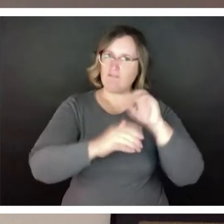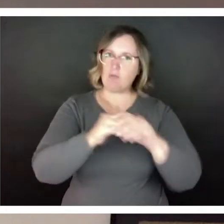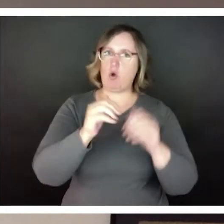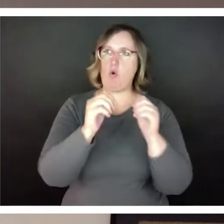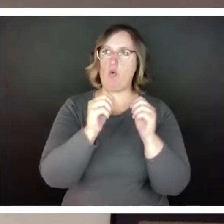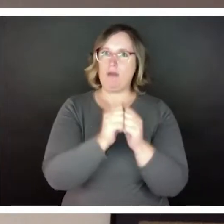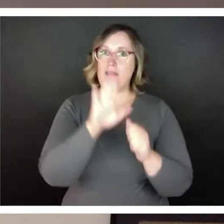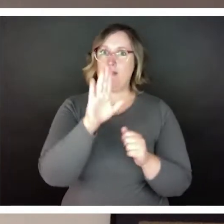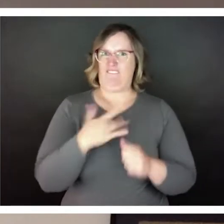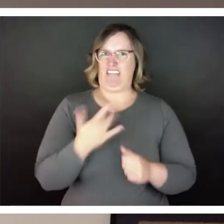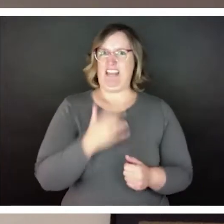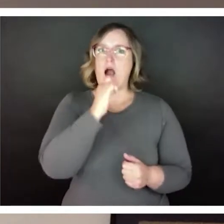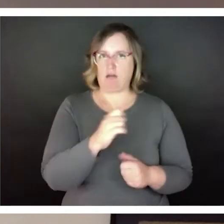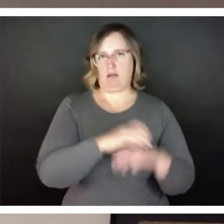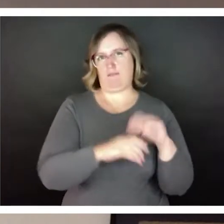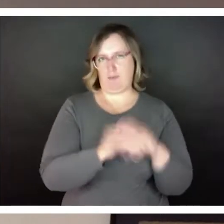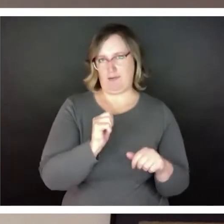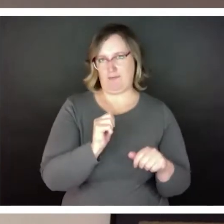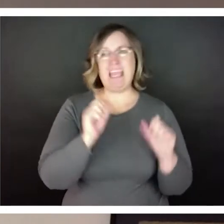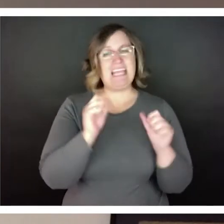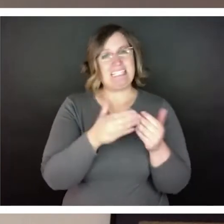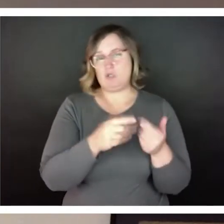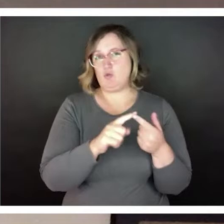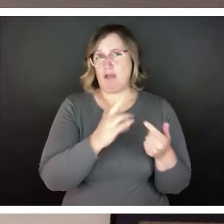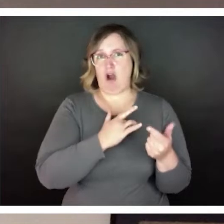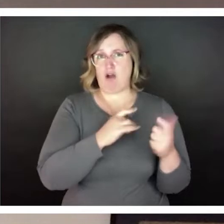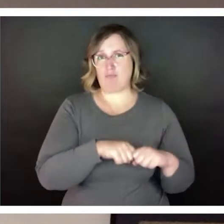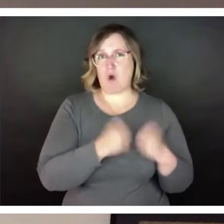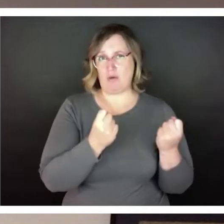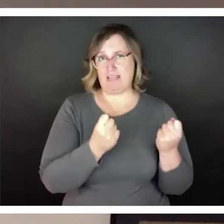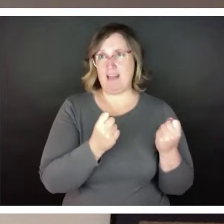We can be heartbroken. If we meet these moments in the spirit of love and justice,